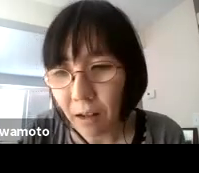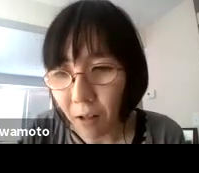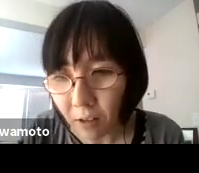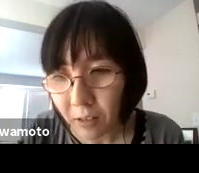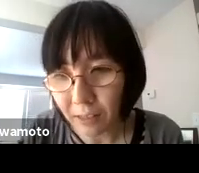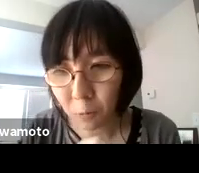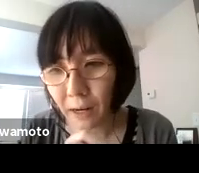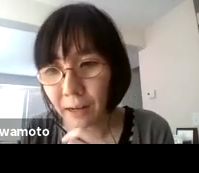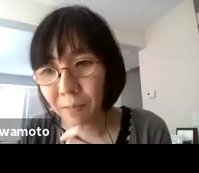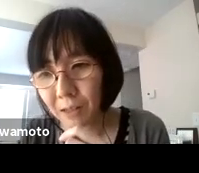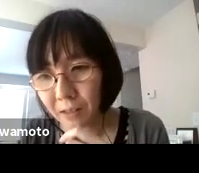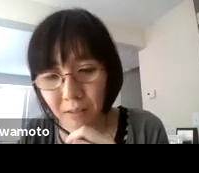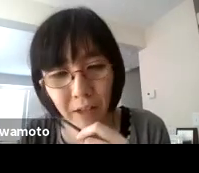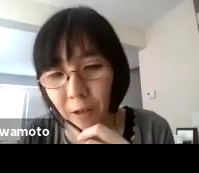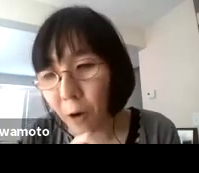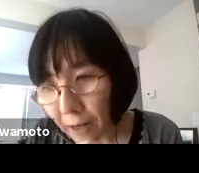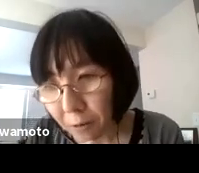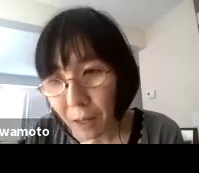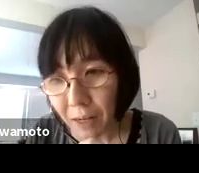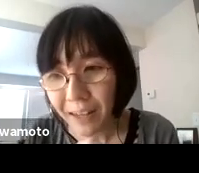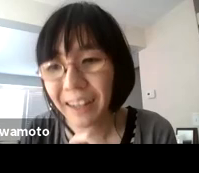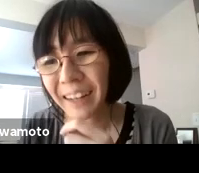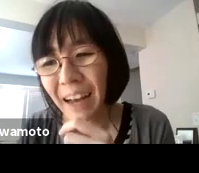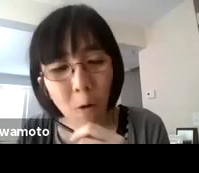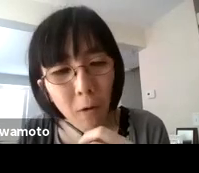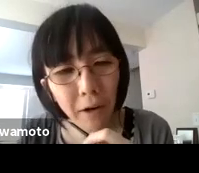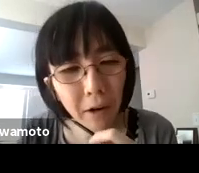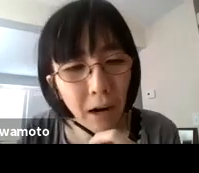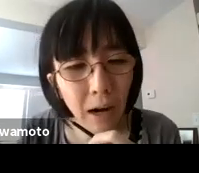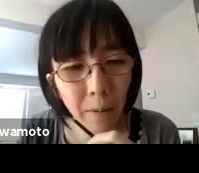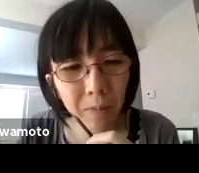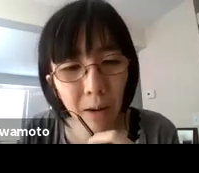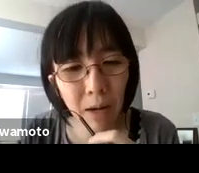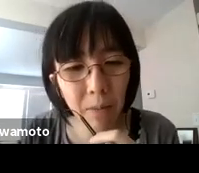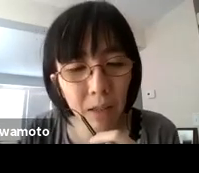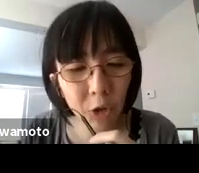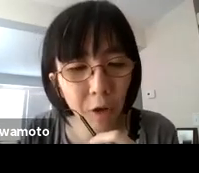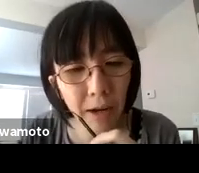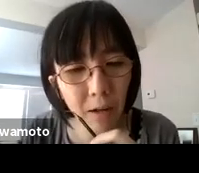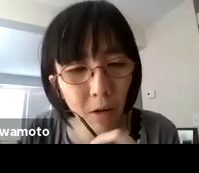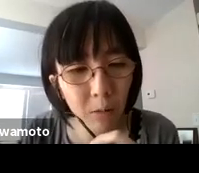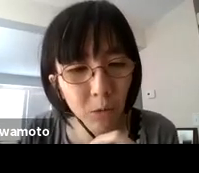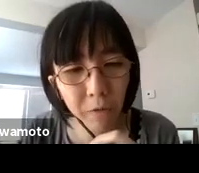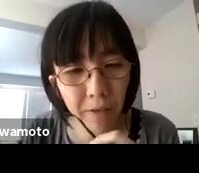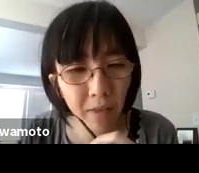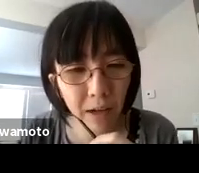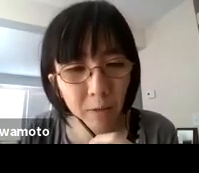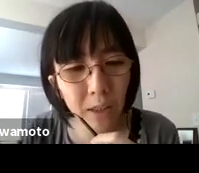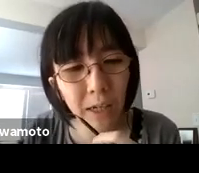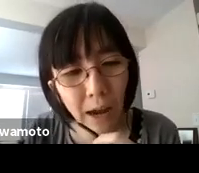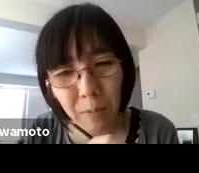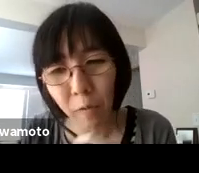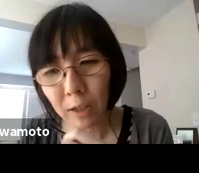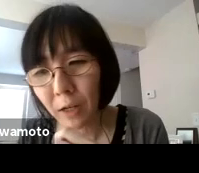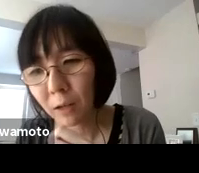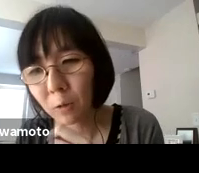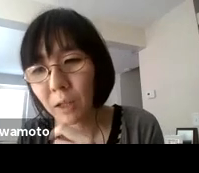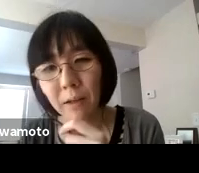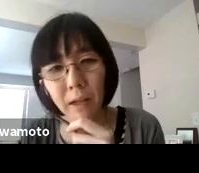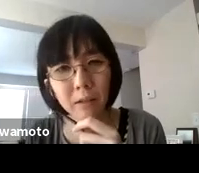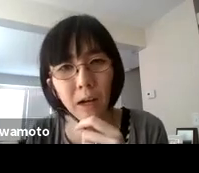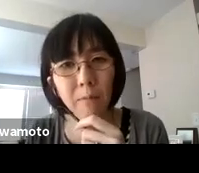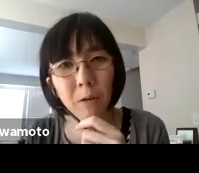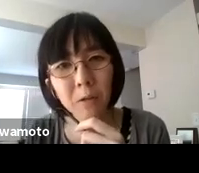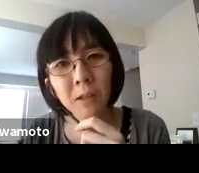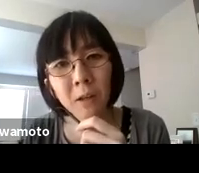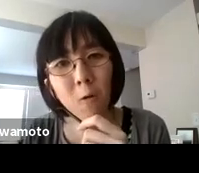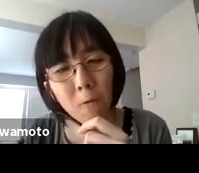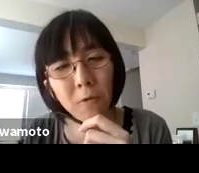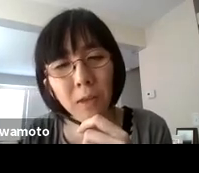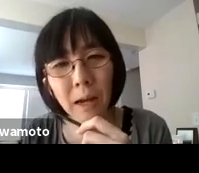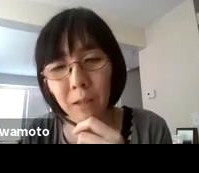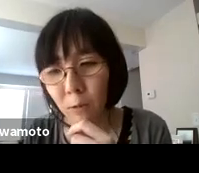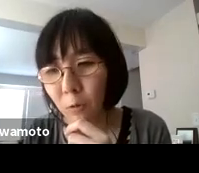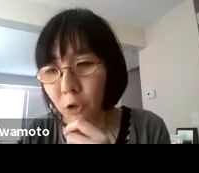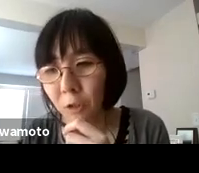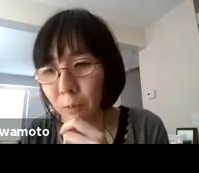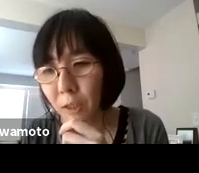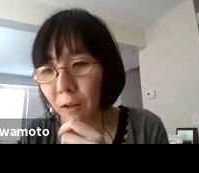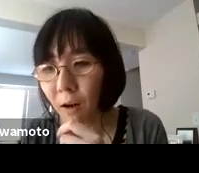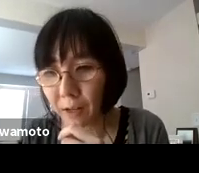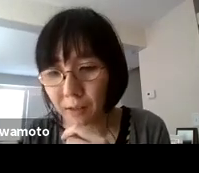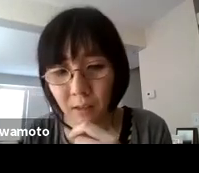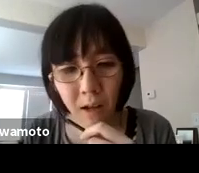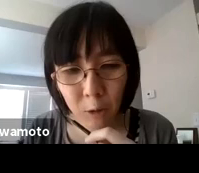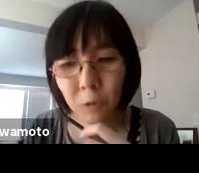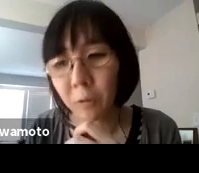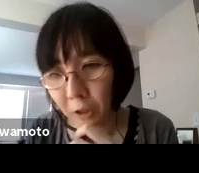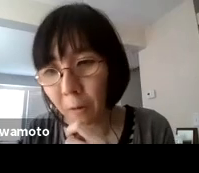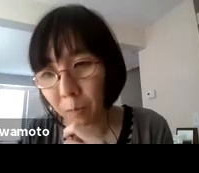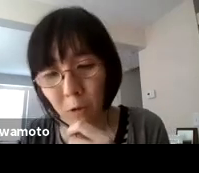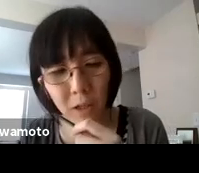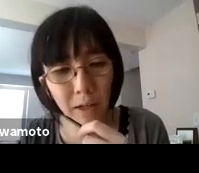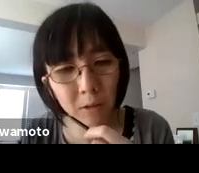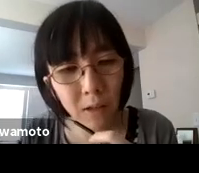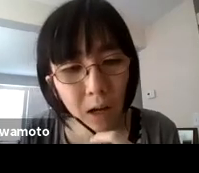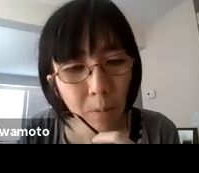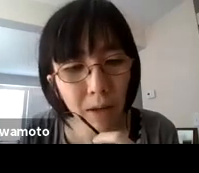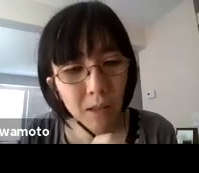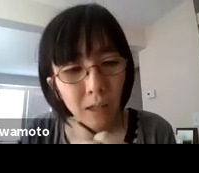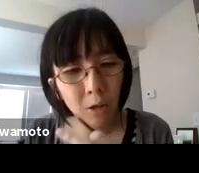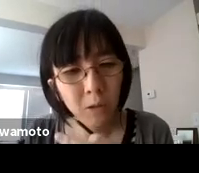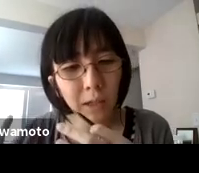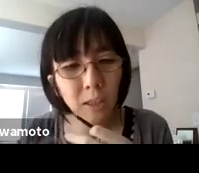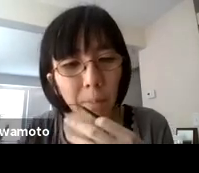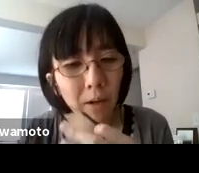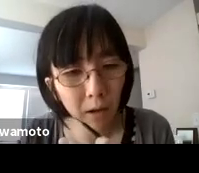The child might be thinking a lot. That's why they are quiet, maybe, or they might be trying a lot of the different things which can be frustrating to some adults, because oftentimes, the solution is pretty obvious to, you know, most adults, but instead